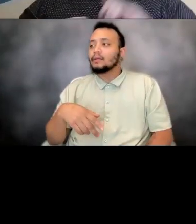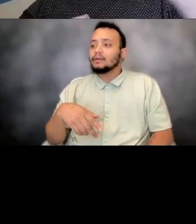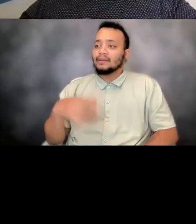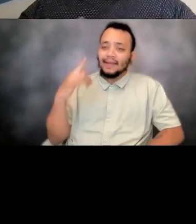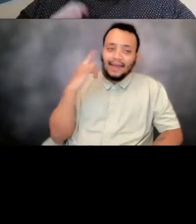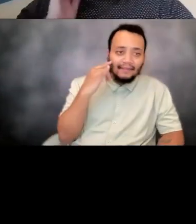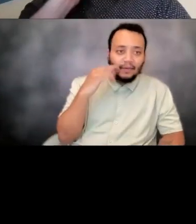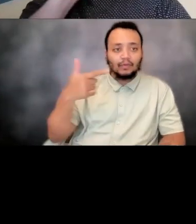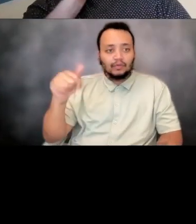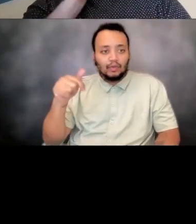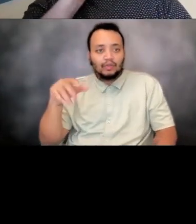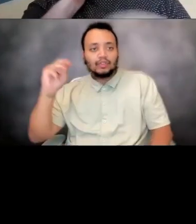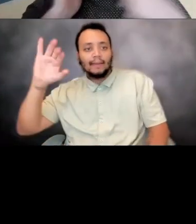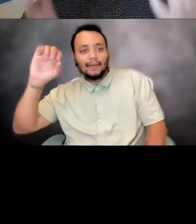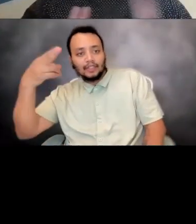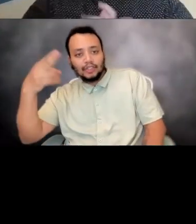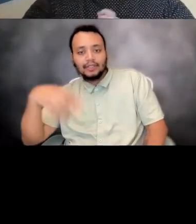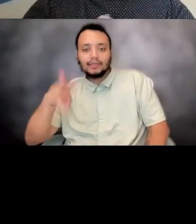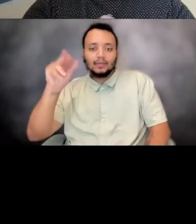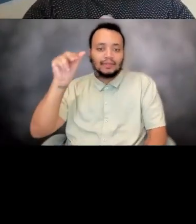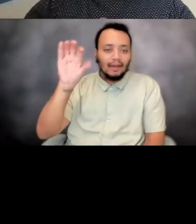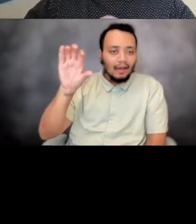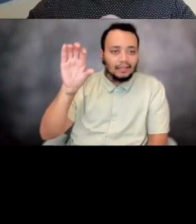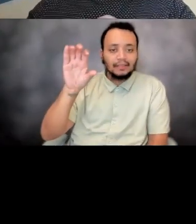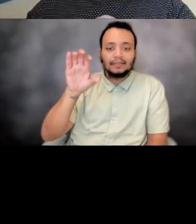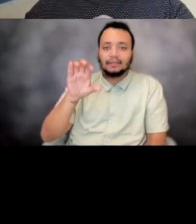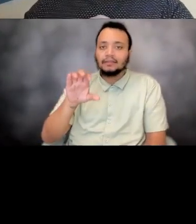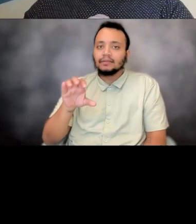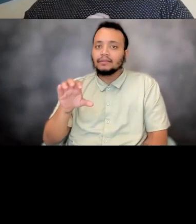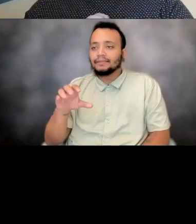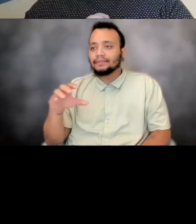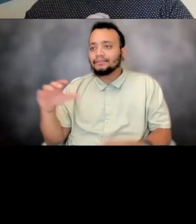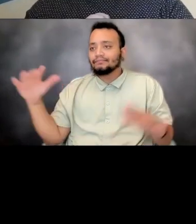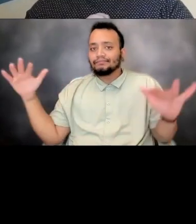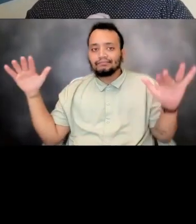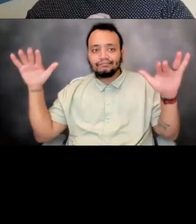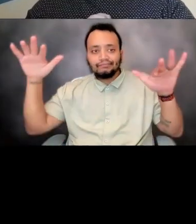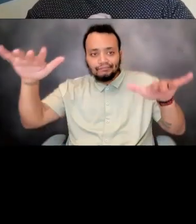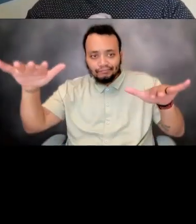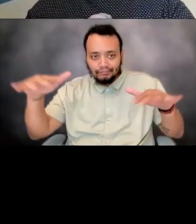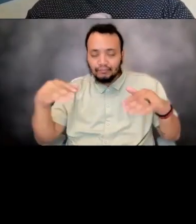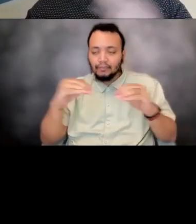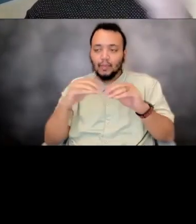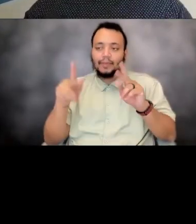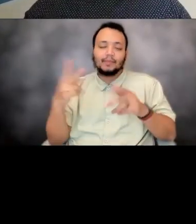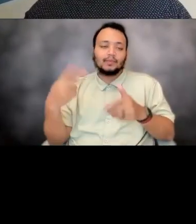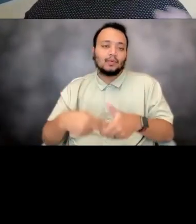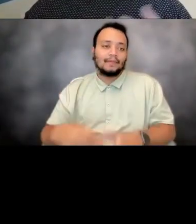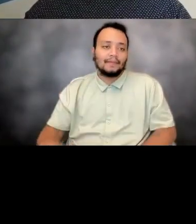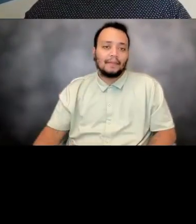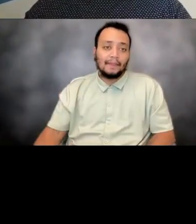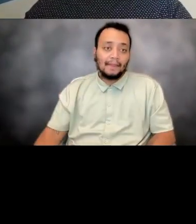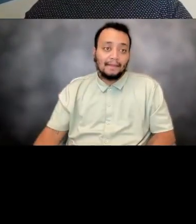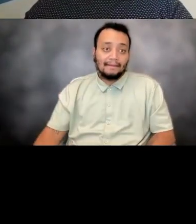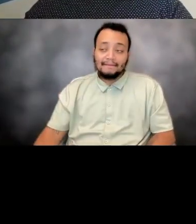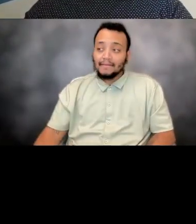Michigan, Wisconsin had a lot more people. So there's still a lot of places that folks are